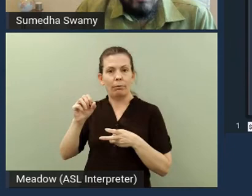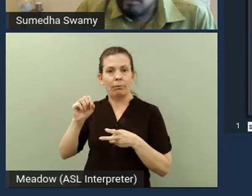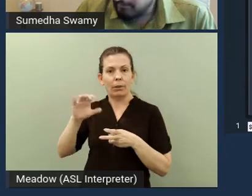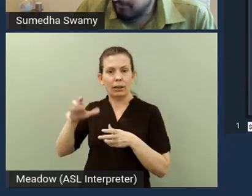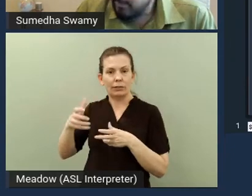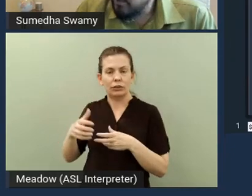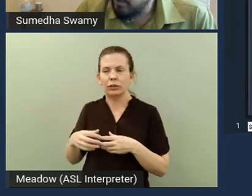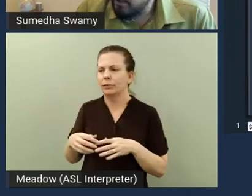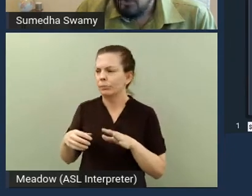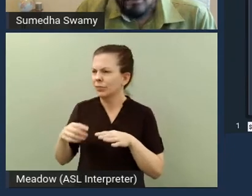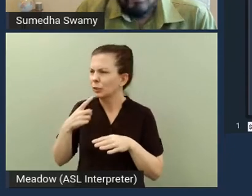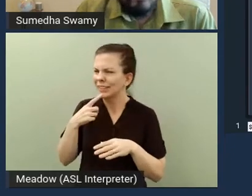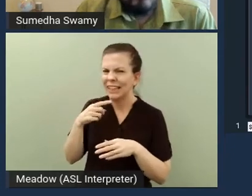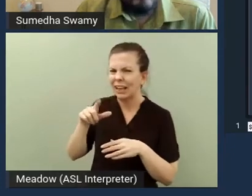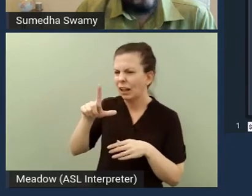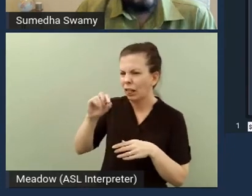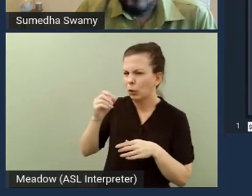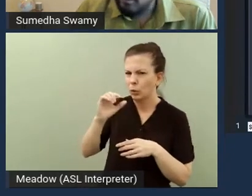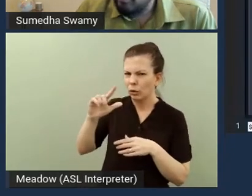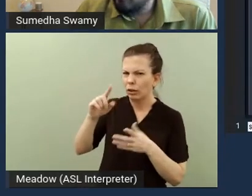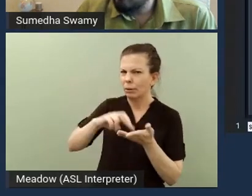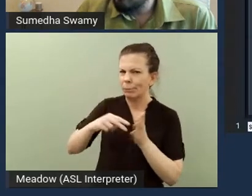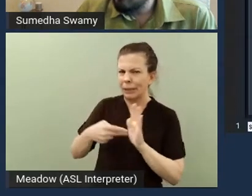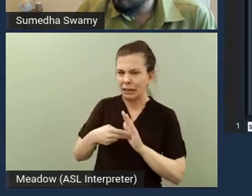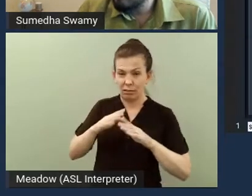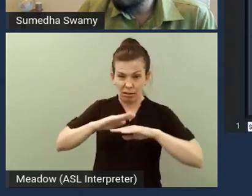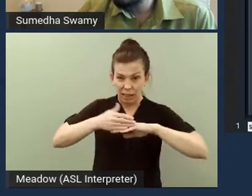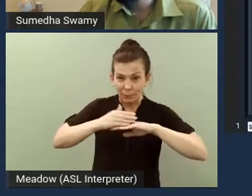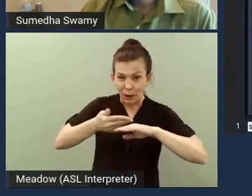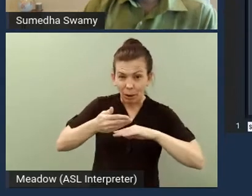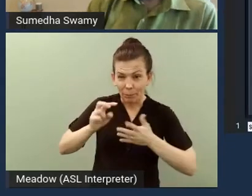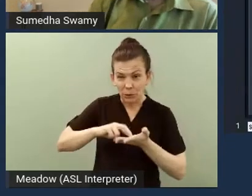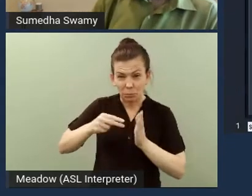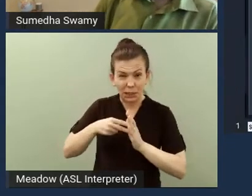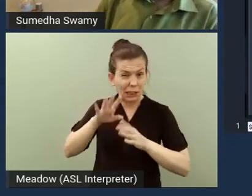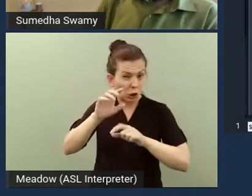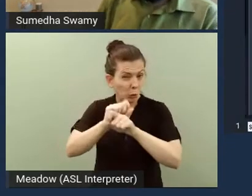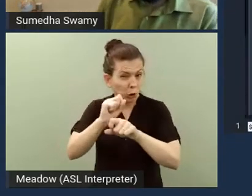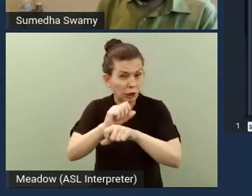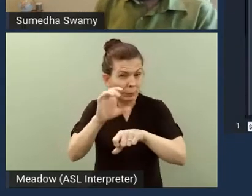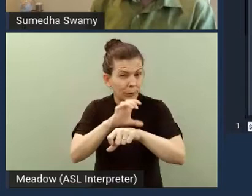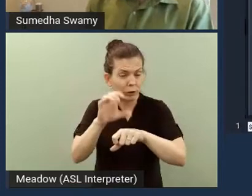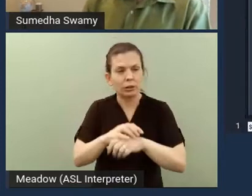Sumedha, when you say locally, what does that mean? Does it mean on your laptop when you're away from your computer or what? Okay, that's a great question.